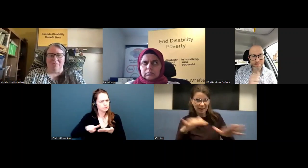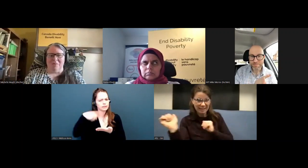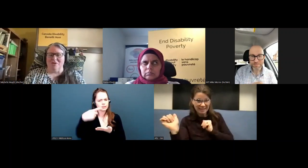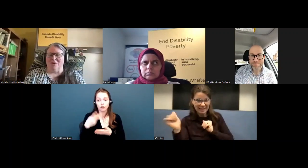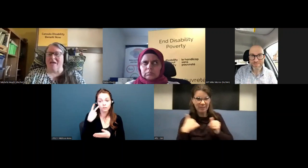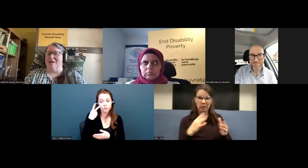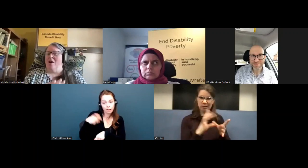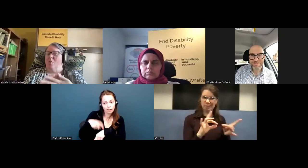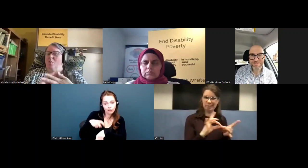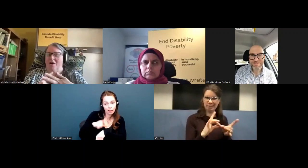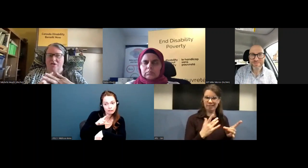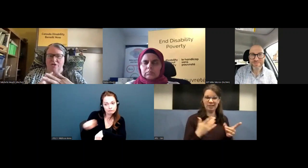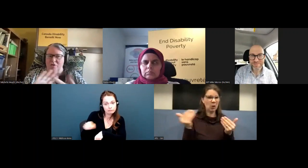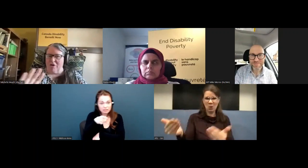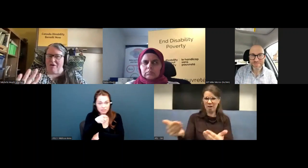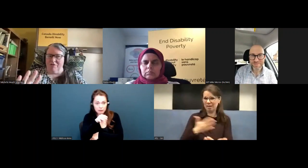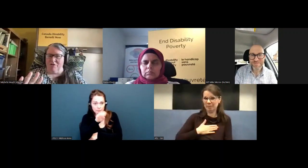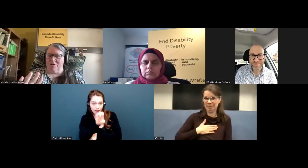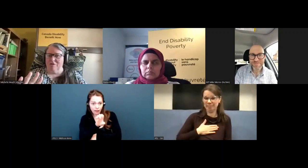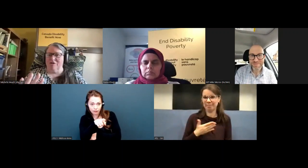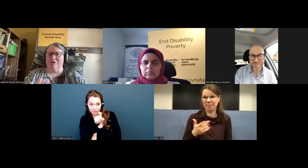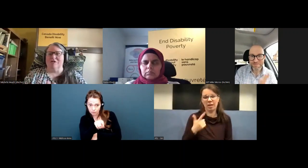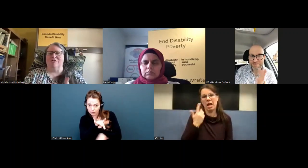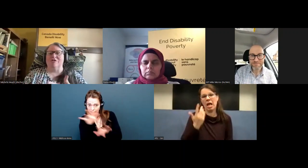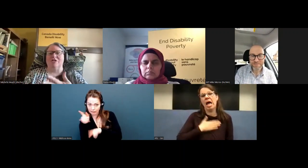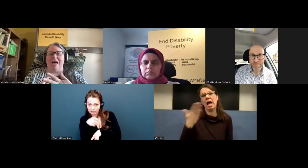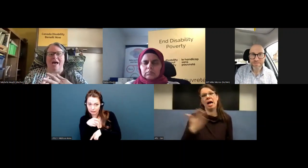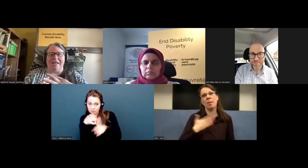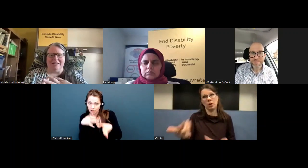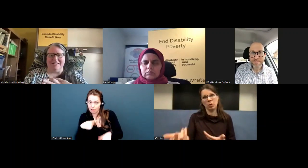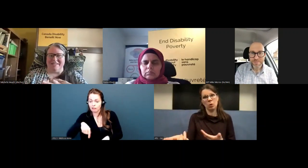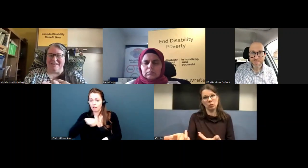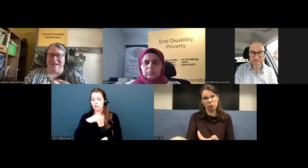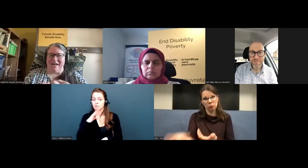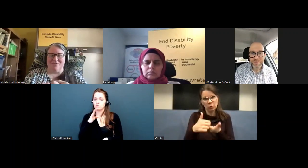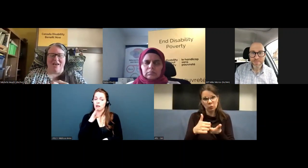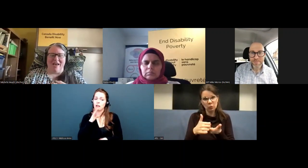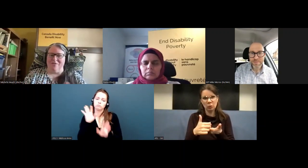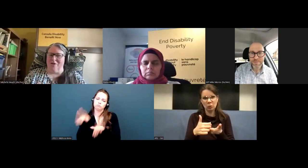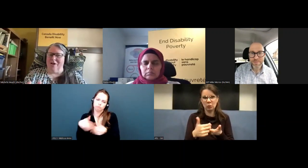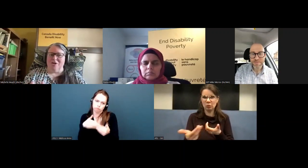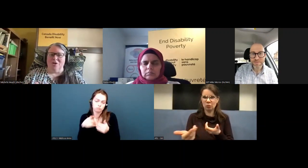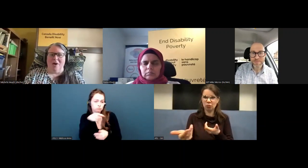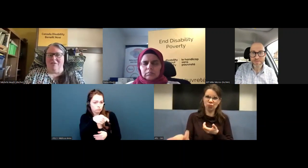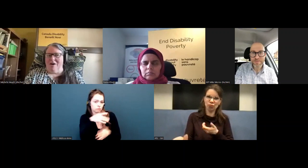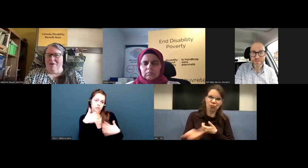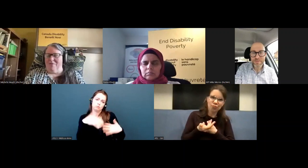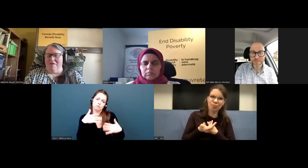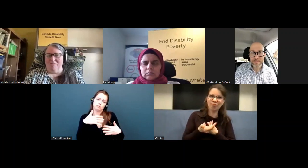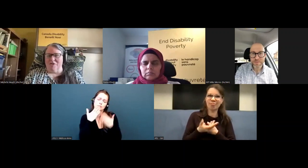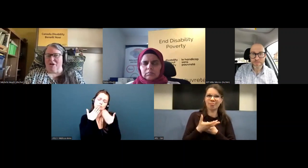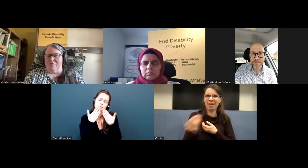ARE TALKING, WE ARE SO GRATEFUL FOR YOU JOINING US AND AS EVER, YOU ARE VERY MUCH OUR FRIEND